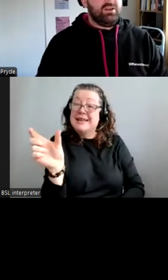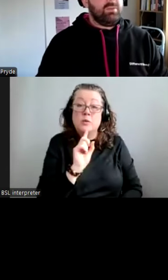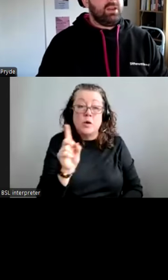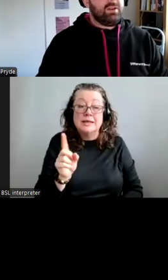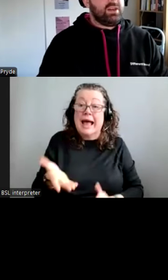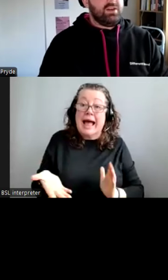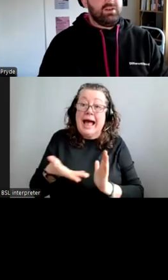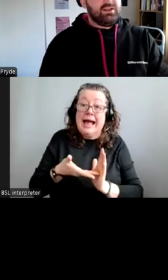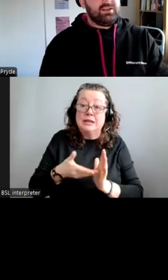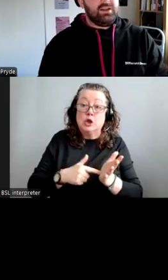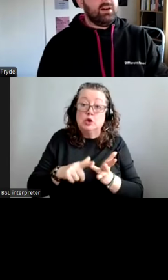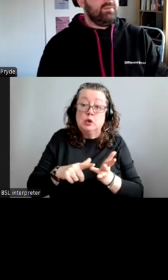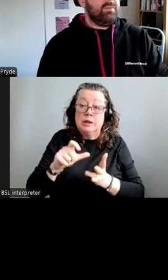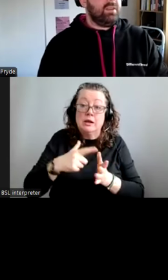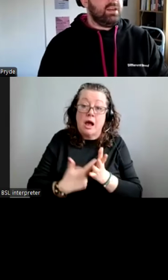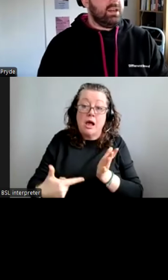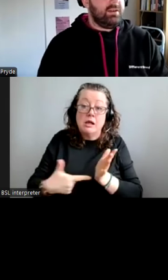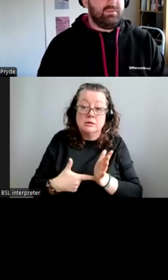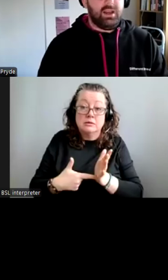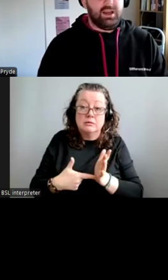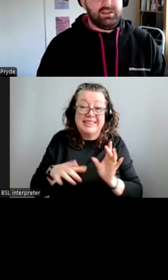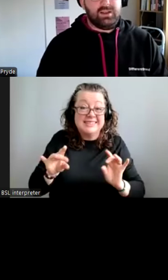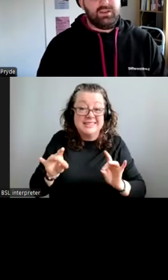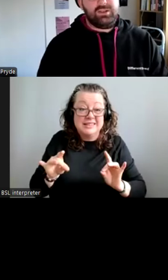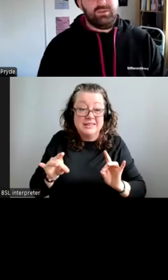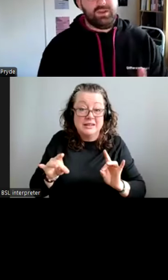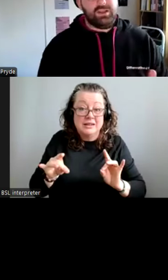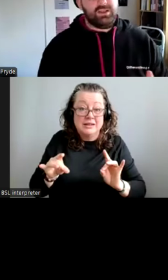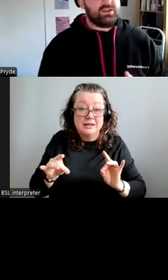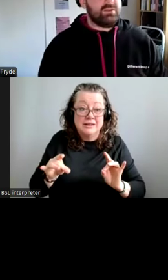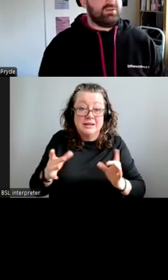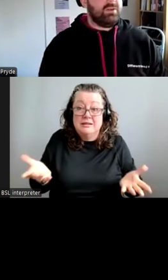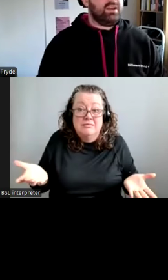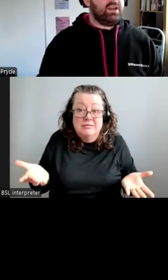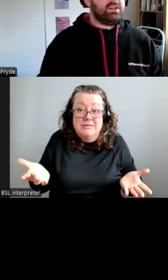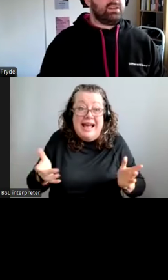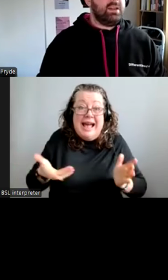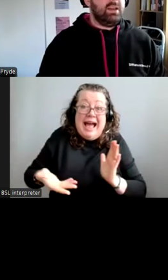they're only ever going to hear Add to Cart. Unless you're providing additional context,